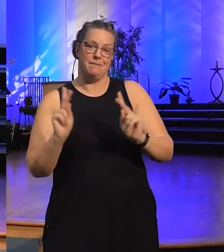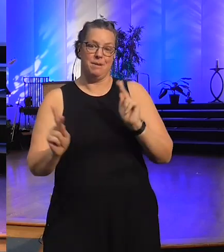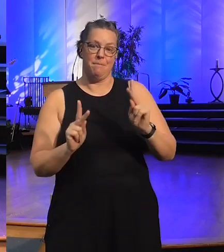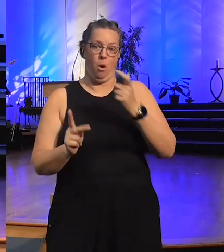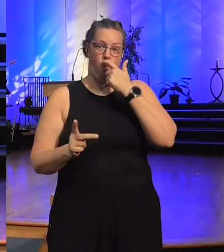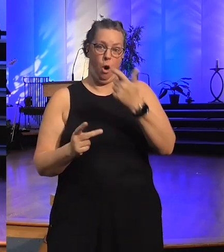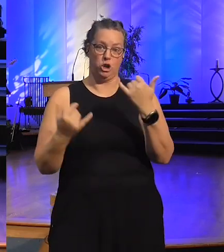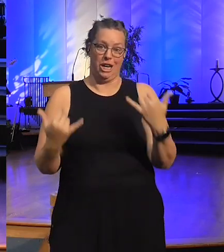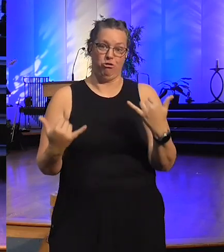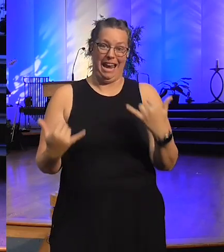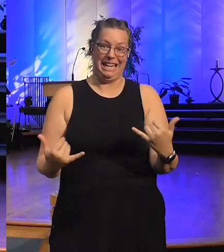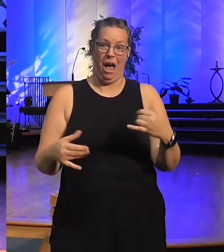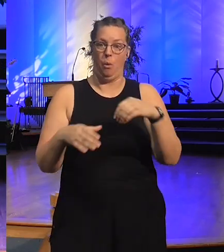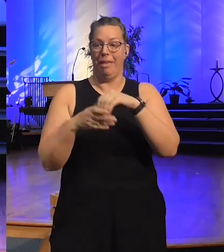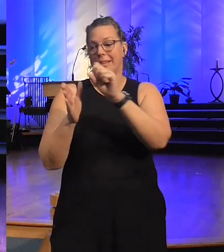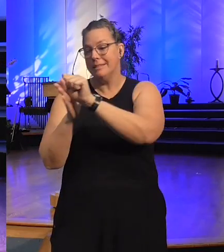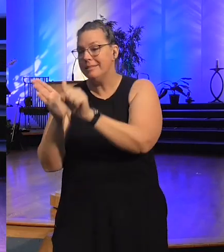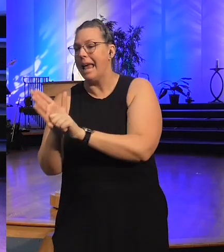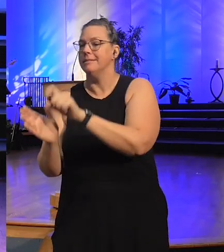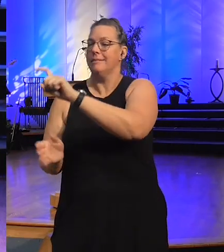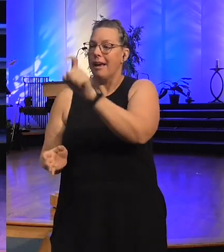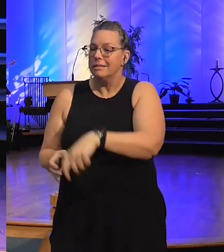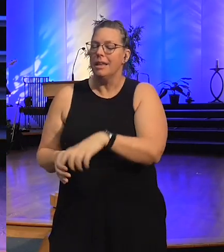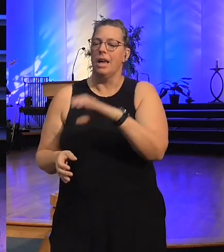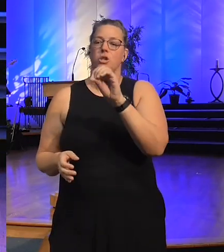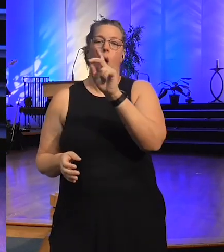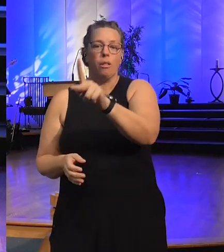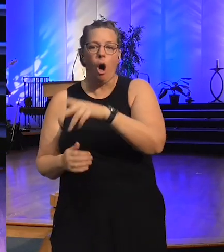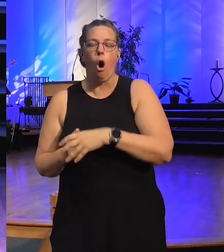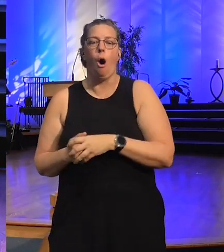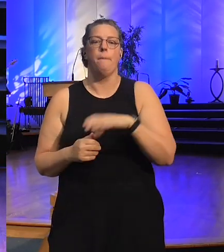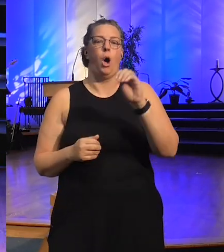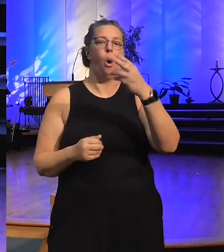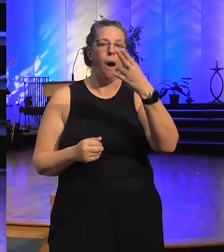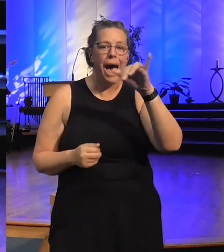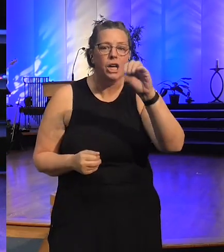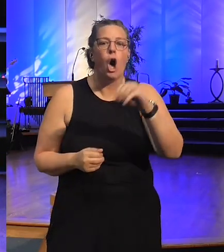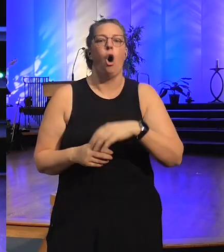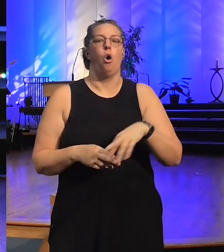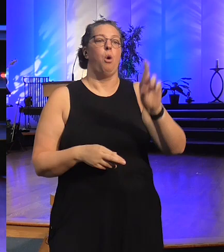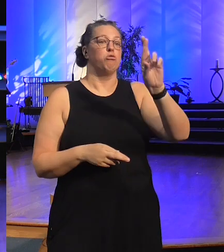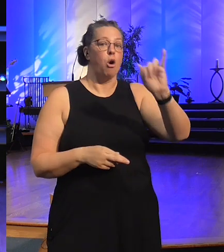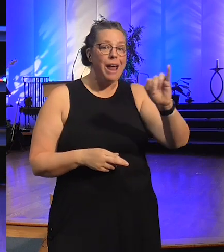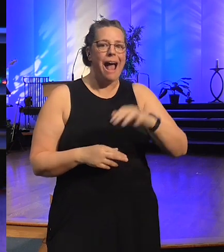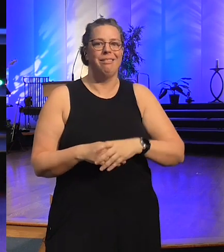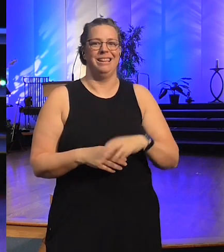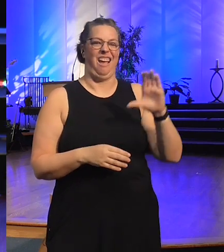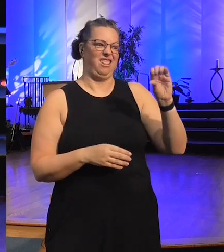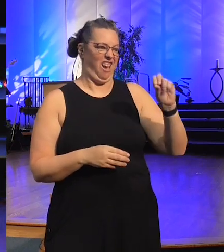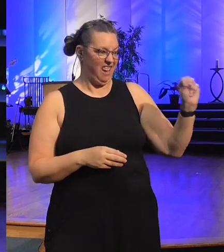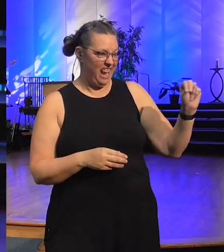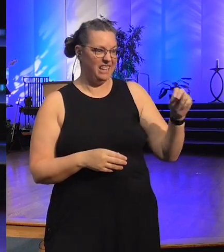right now in the states in Texas Oklahoma Ohio Rhode Island Connecticut and Florida we're so glad